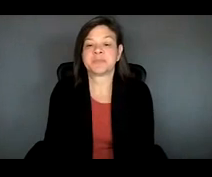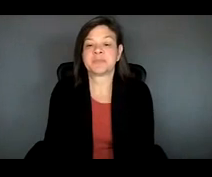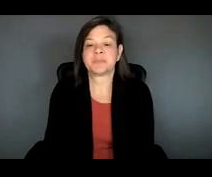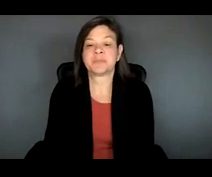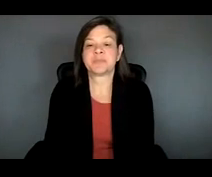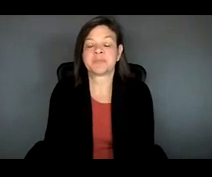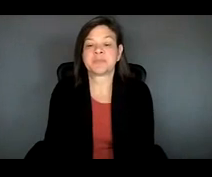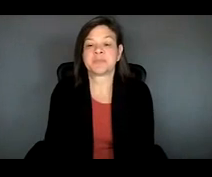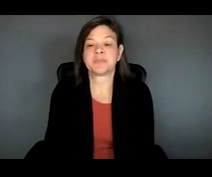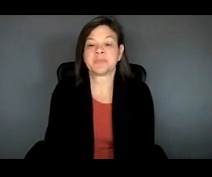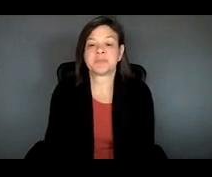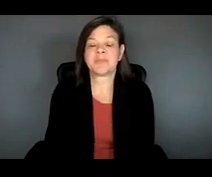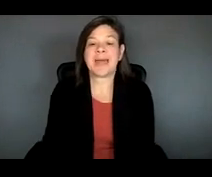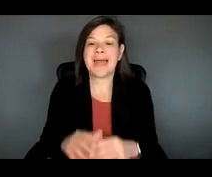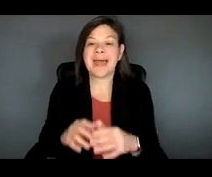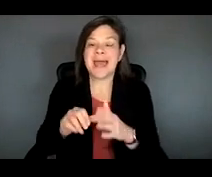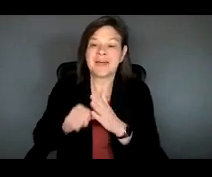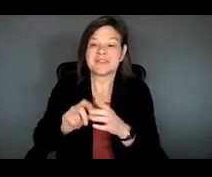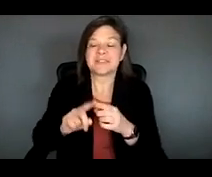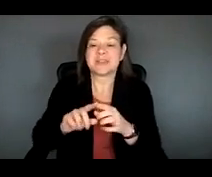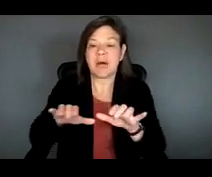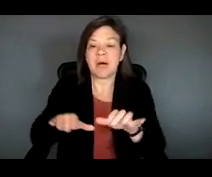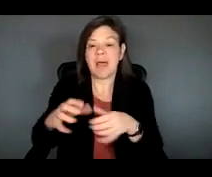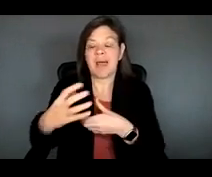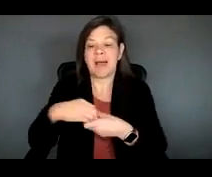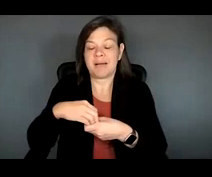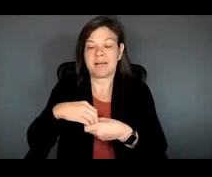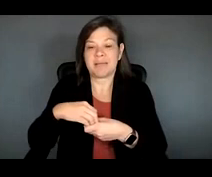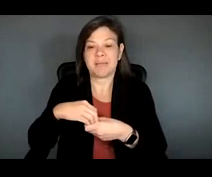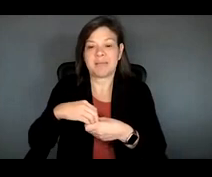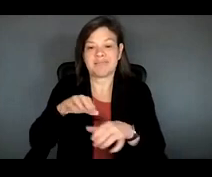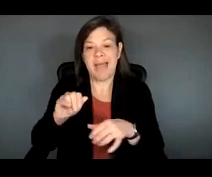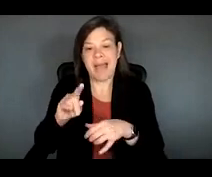An emphasis on active engagement. So that the participants in the